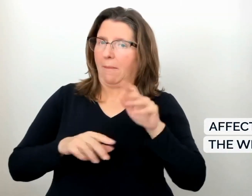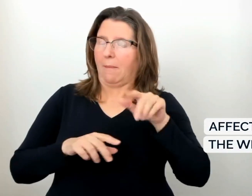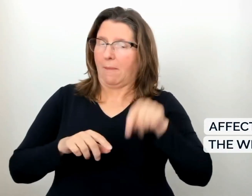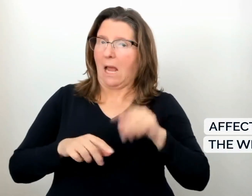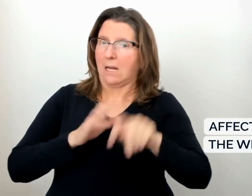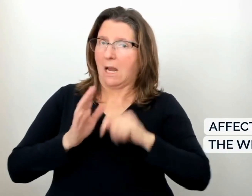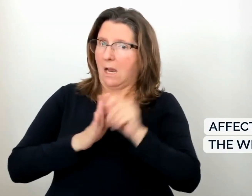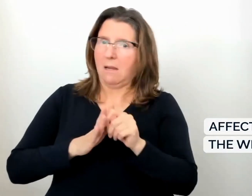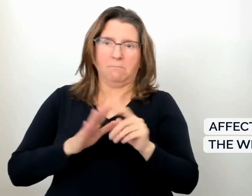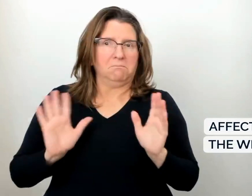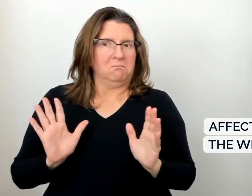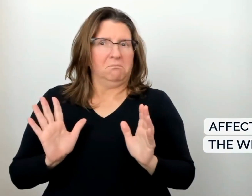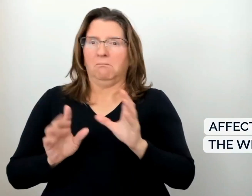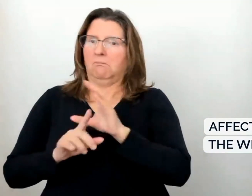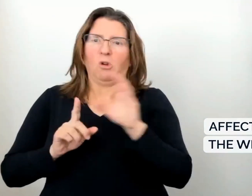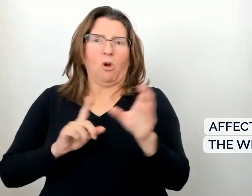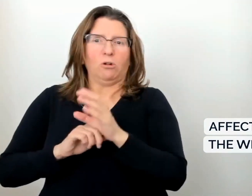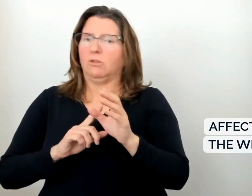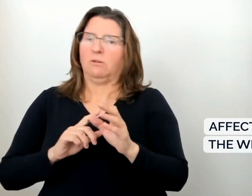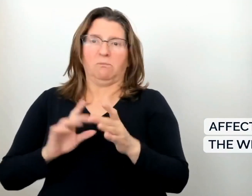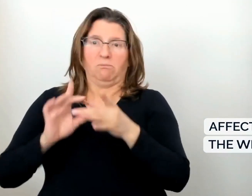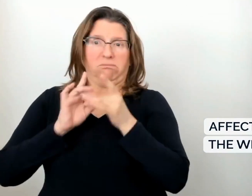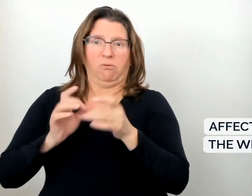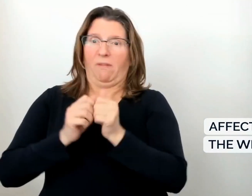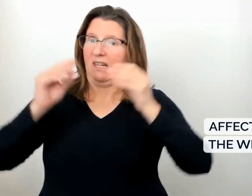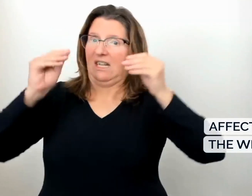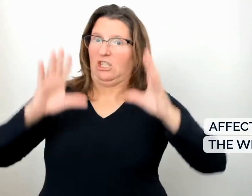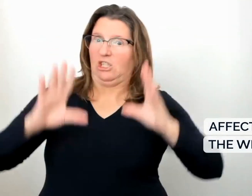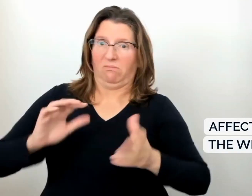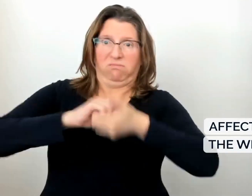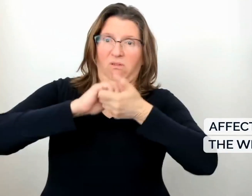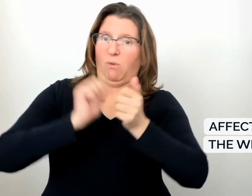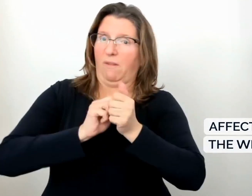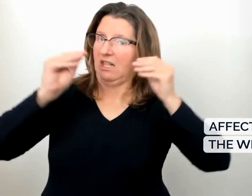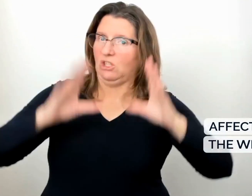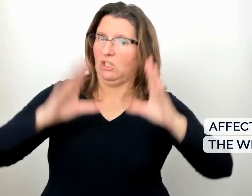It was not nurtured. Society did not expect it.